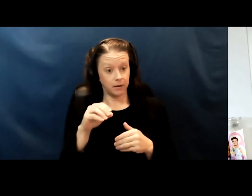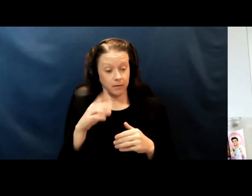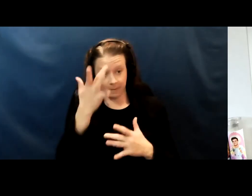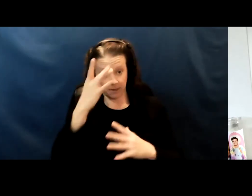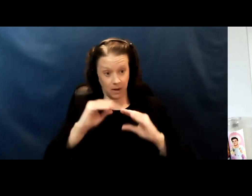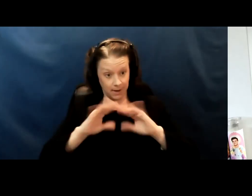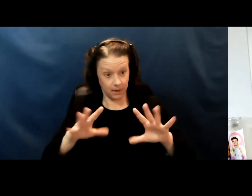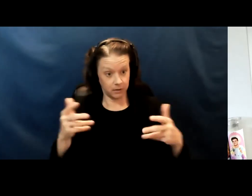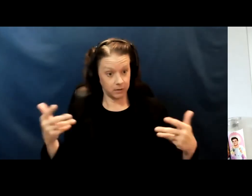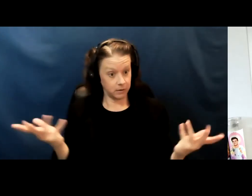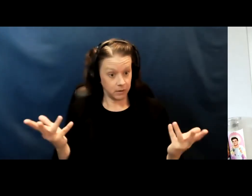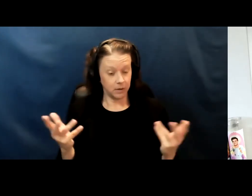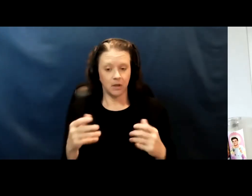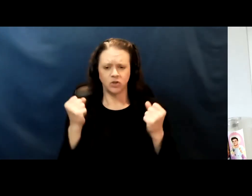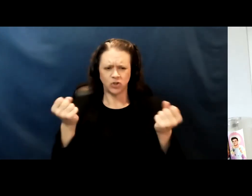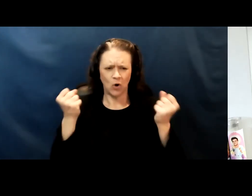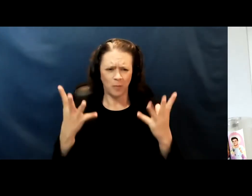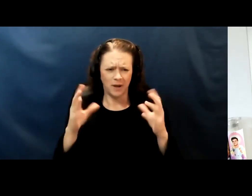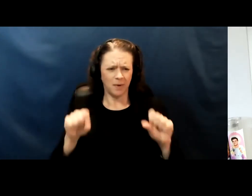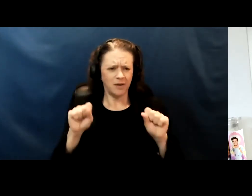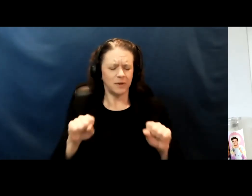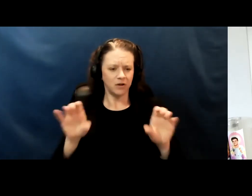many possibilities have opened up. For example in January we had